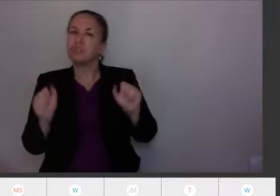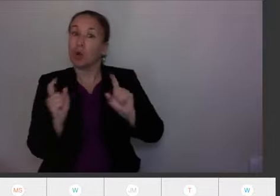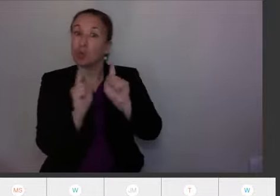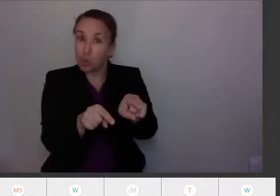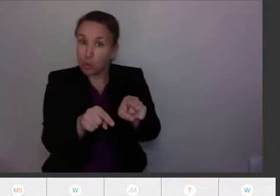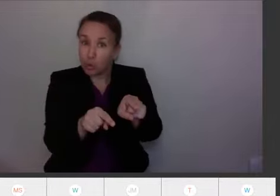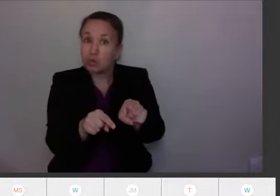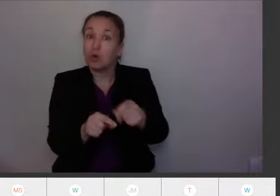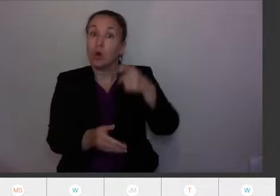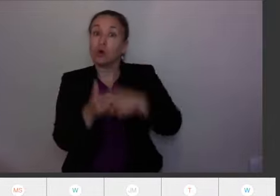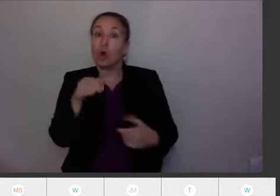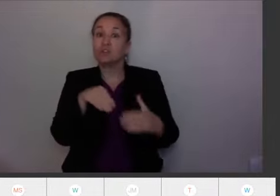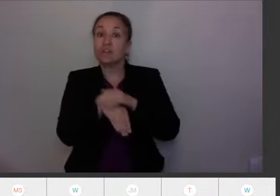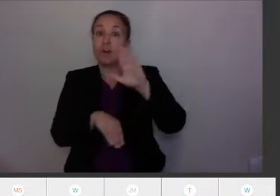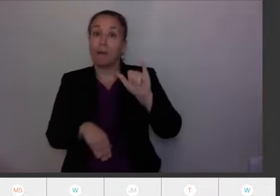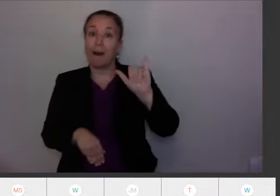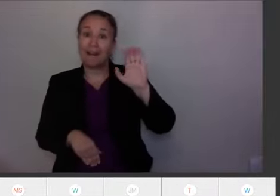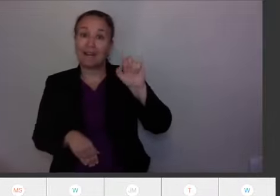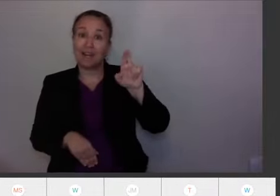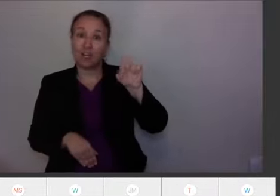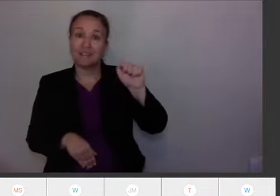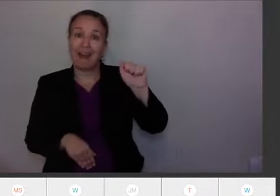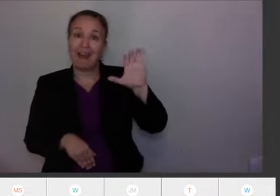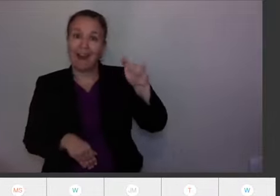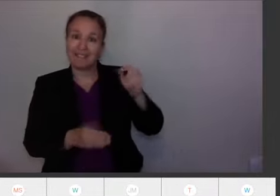by CARES act funding that has been allocated directly